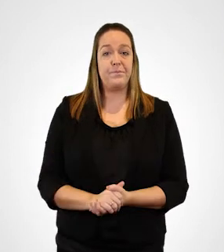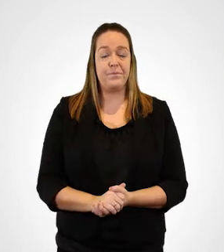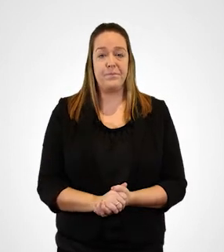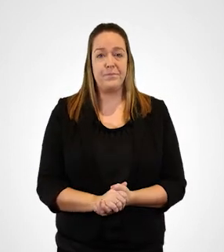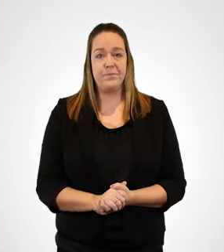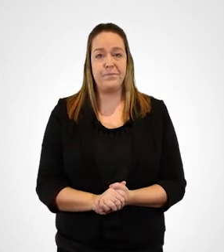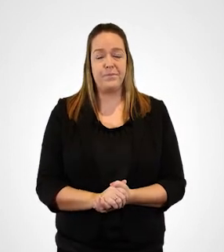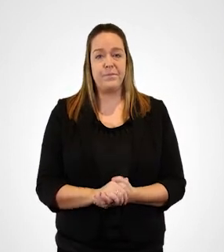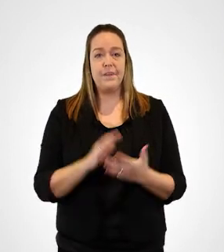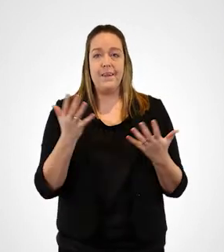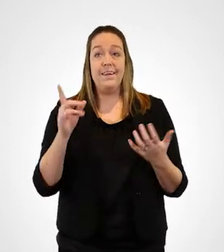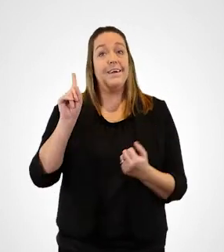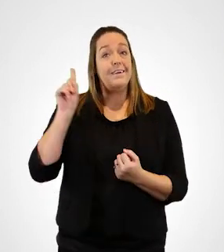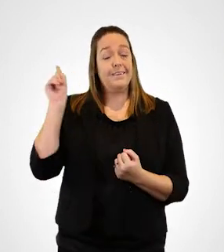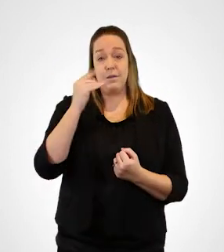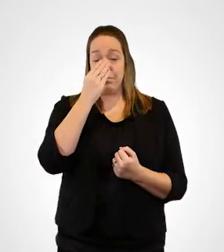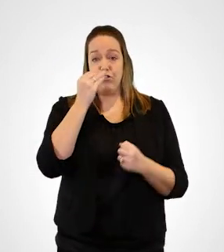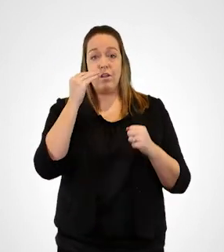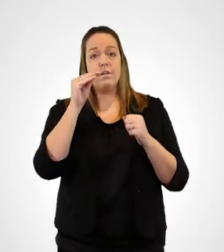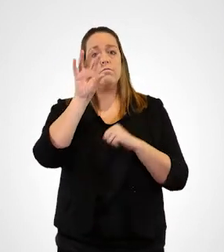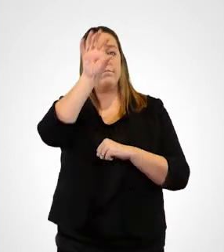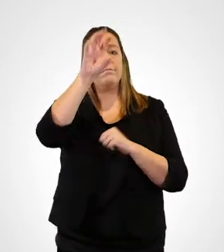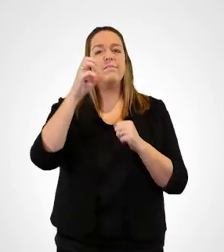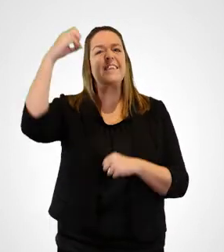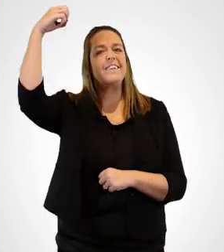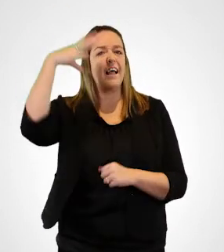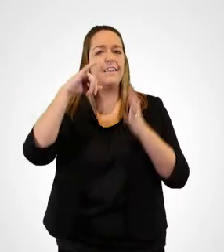in case you haven't worked it out, this is a picture of the sun -